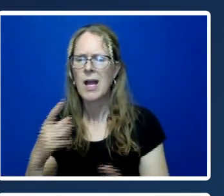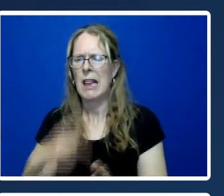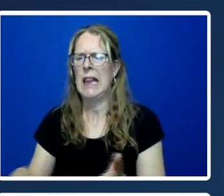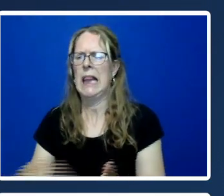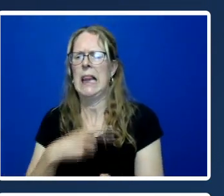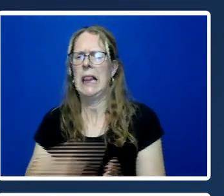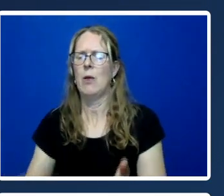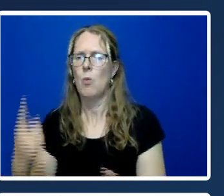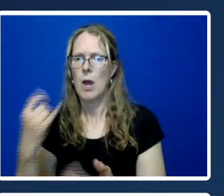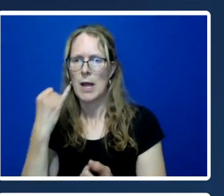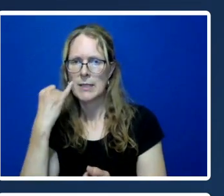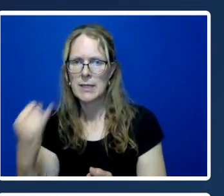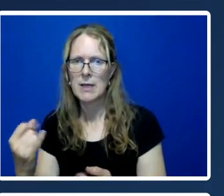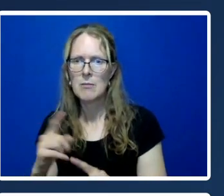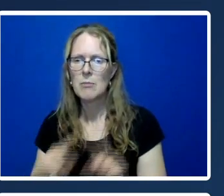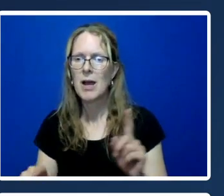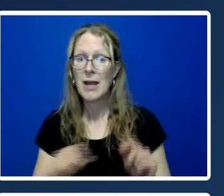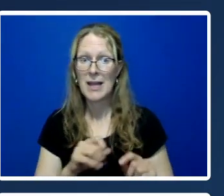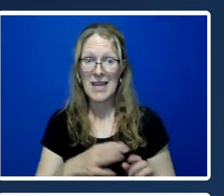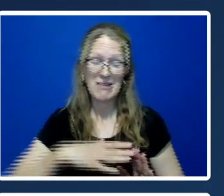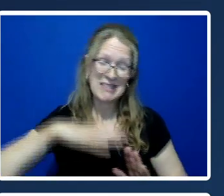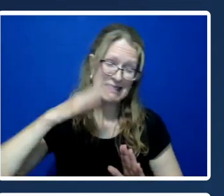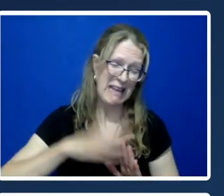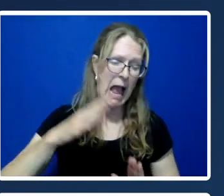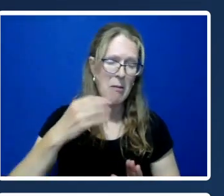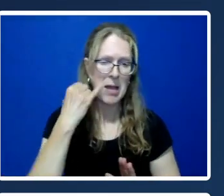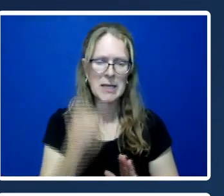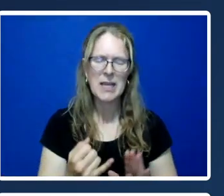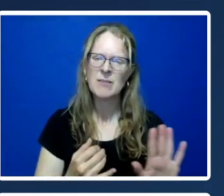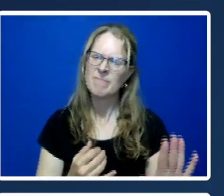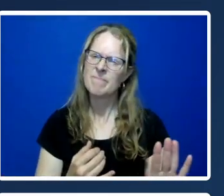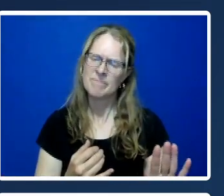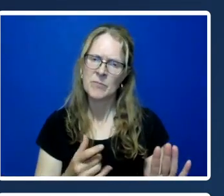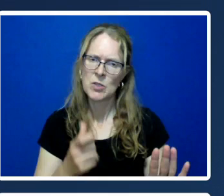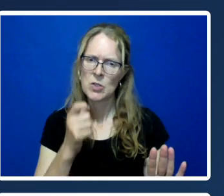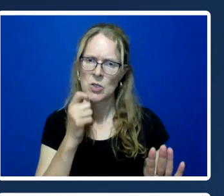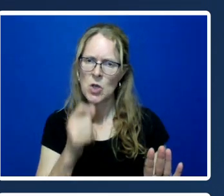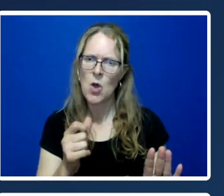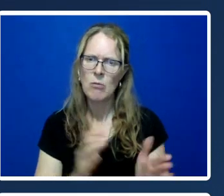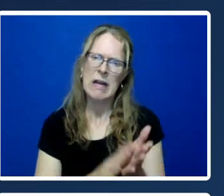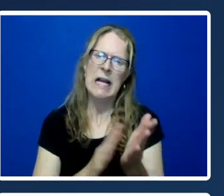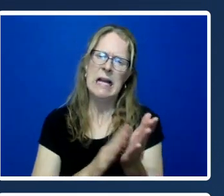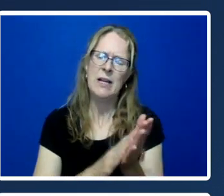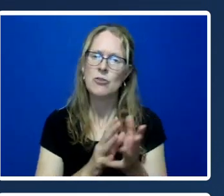with an idea that one feels is fantastic. Because if someone overly praises the kind of great idea,